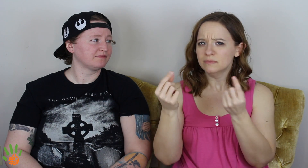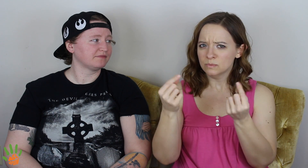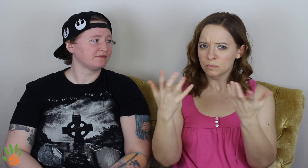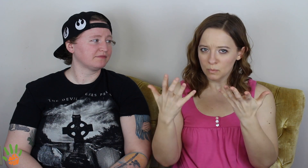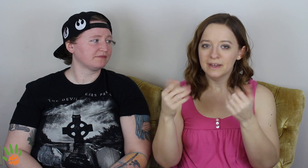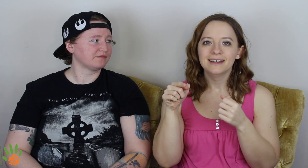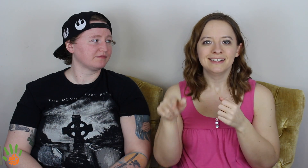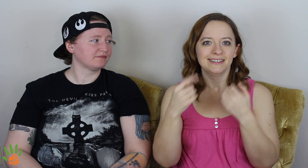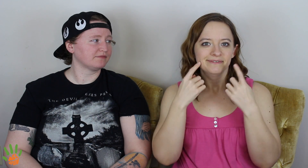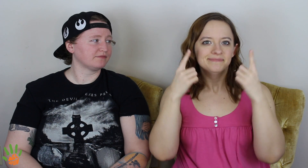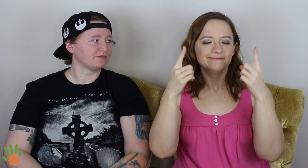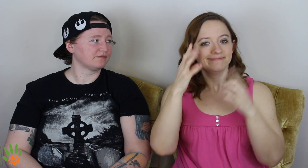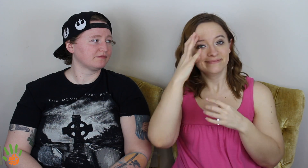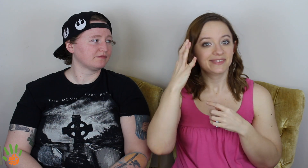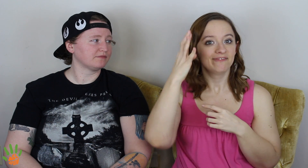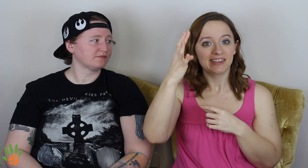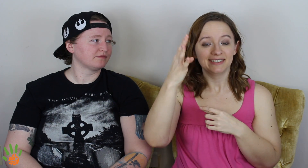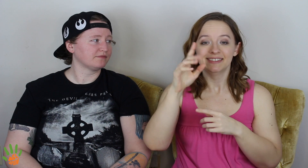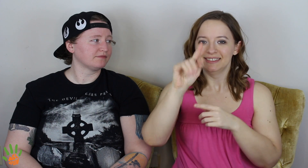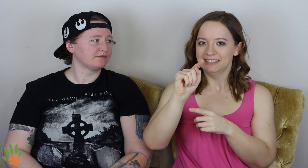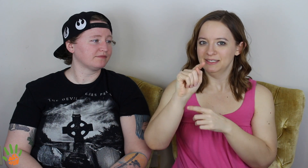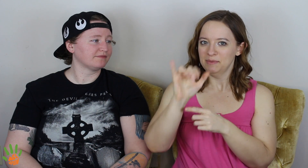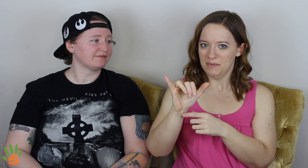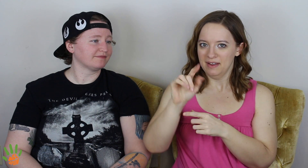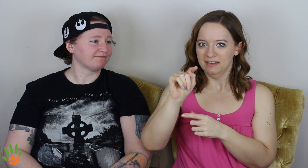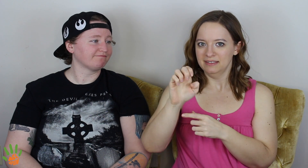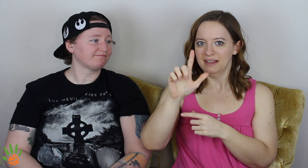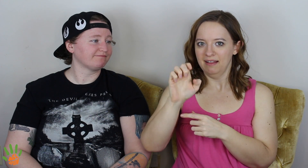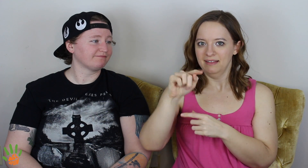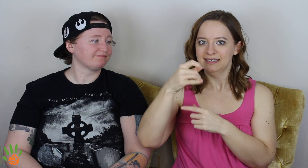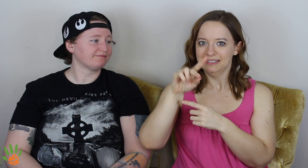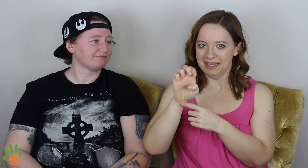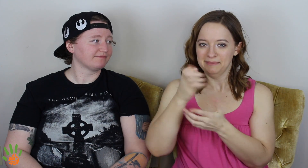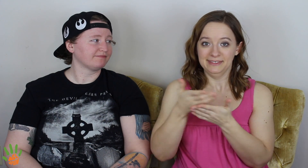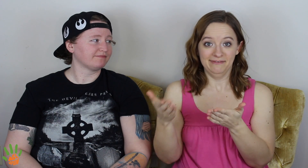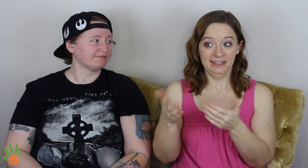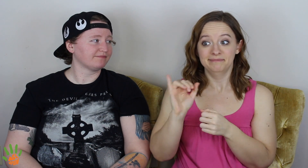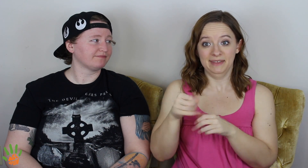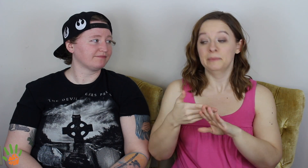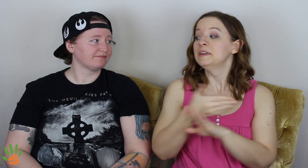He was famous for inventing the TTY, the teletype device.